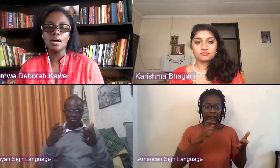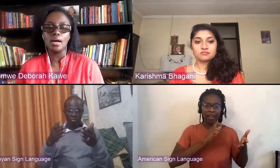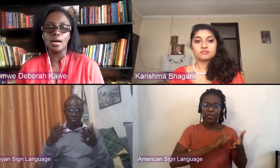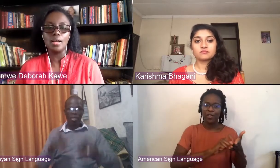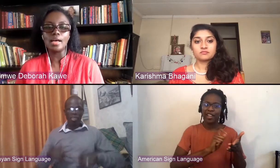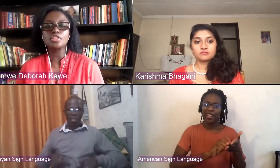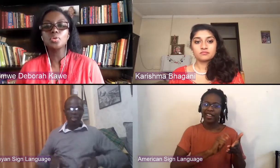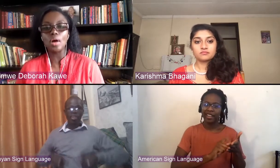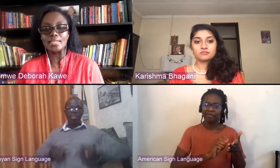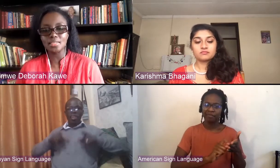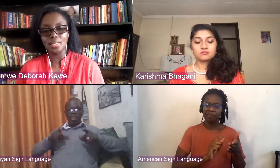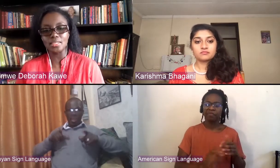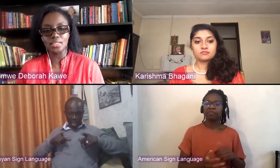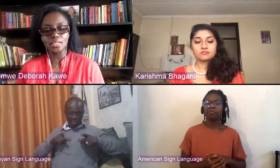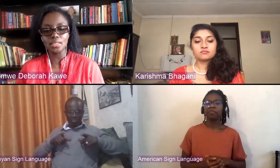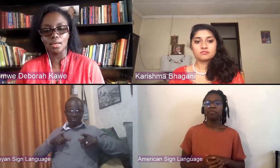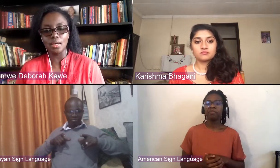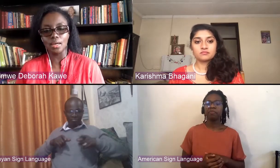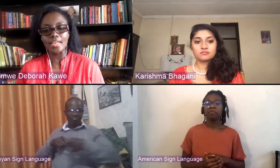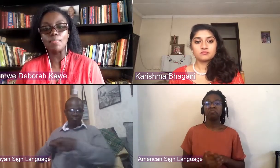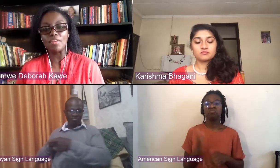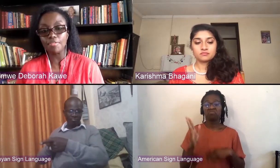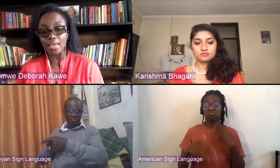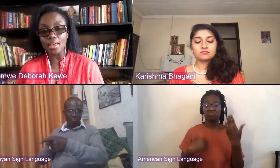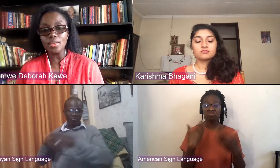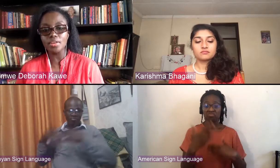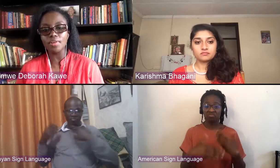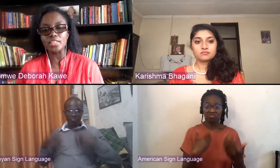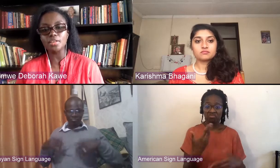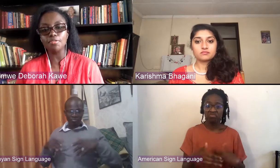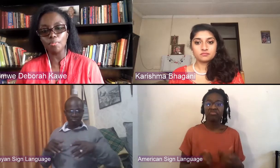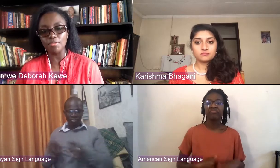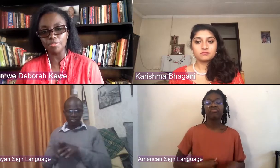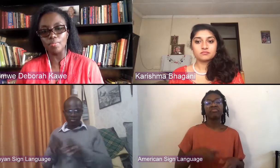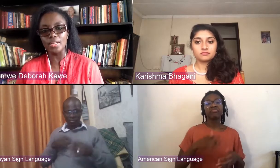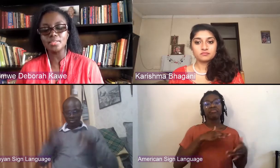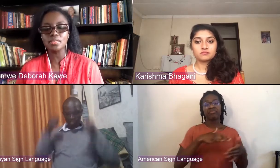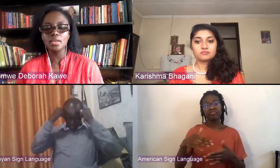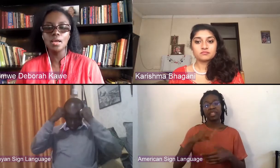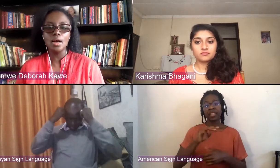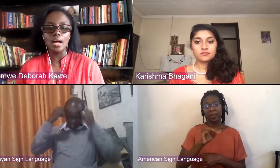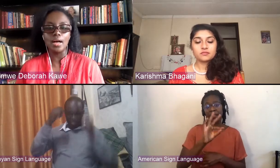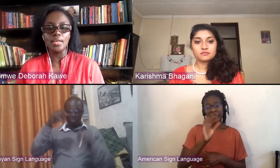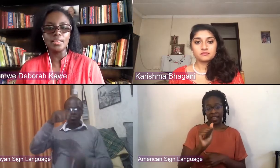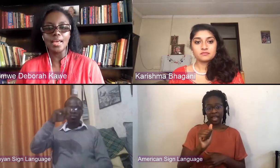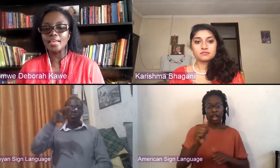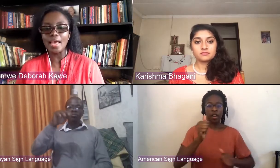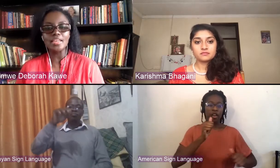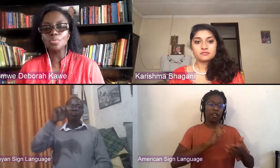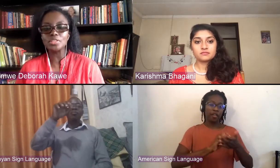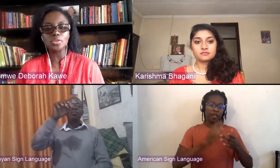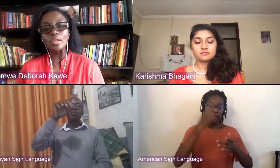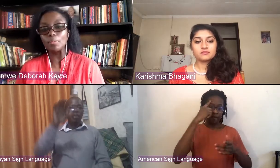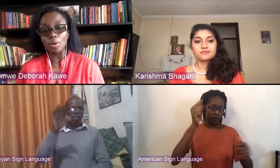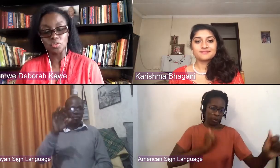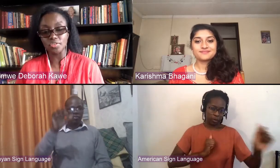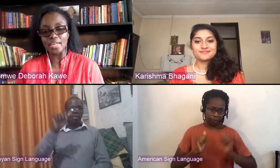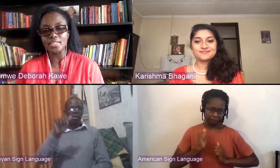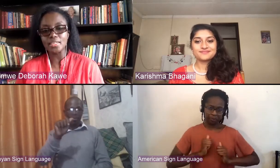And so I studied an MFA in writing for performance. And again, it was all about writing.